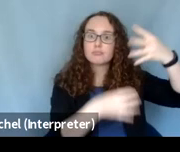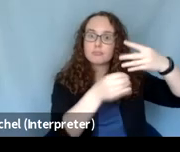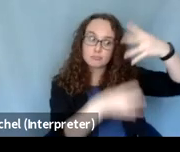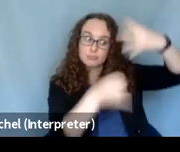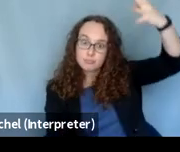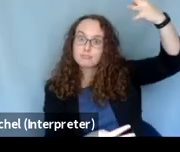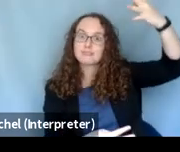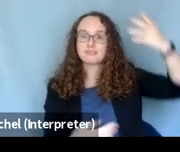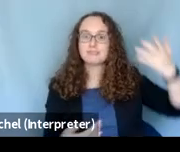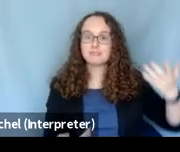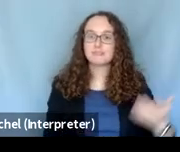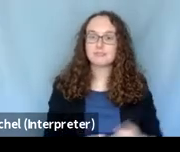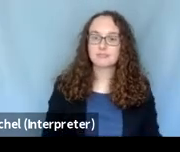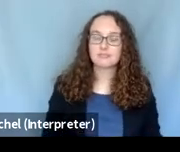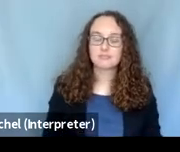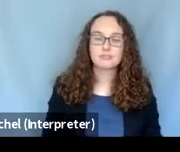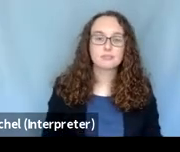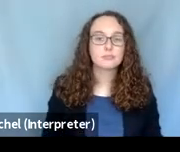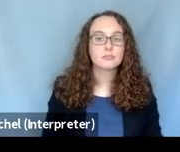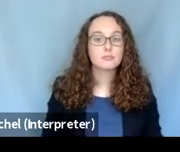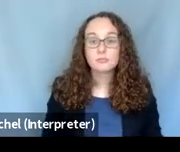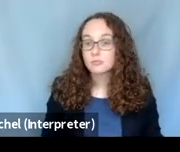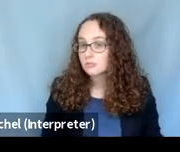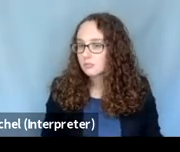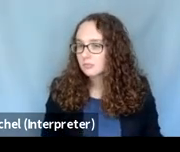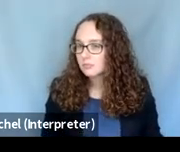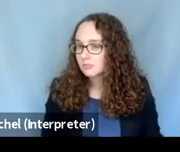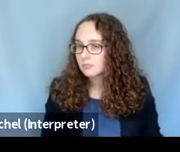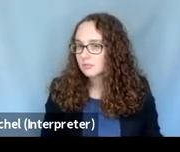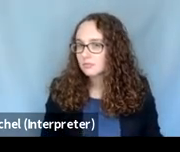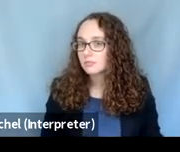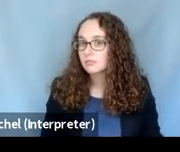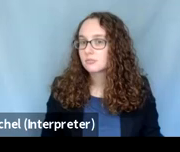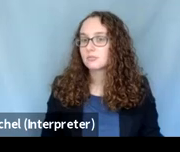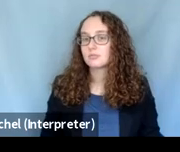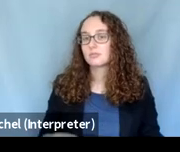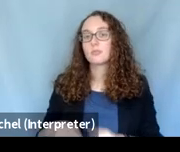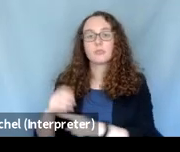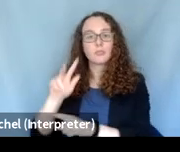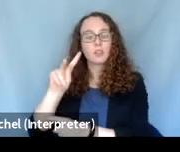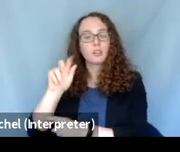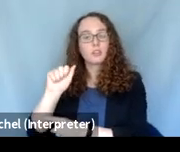So these are career resources research resources... sorry there